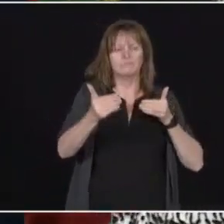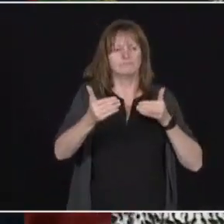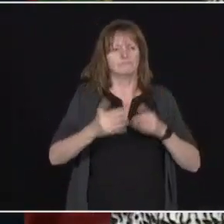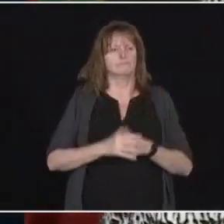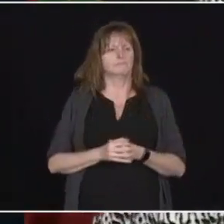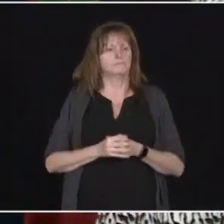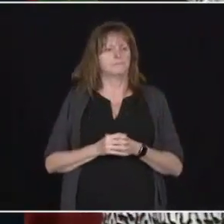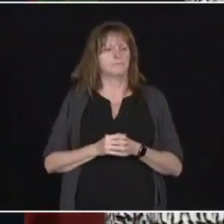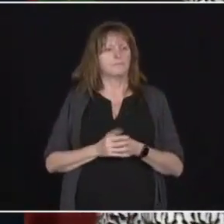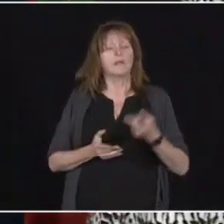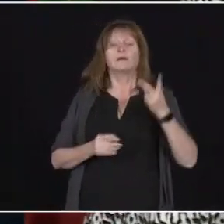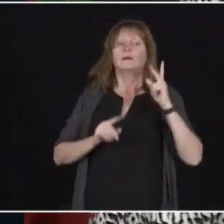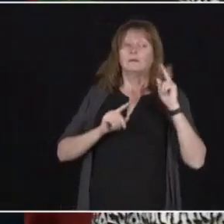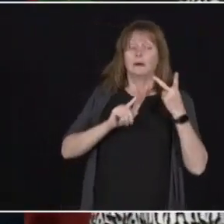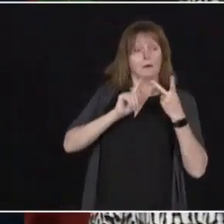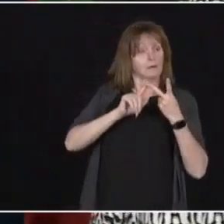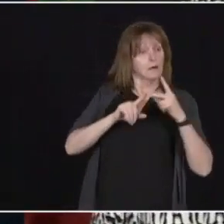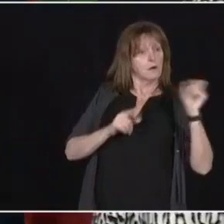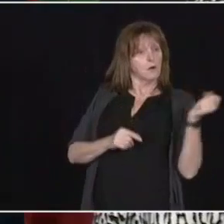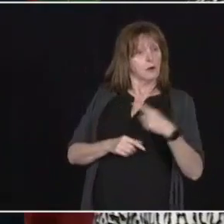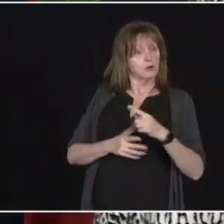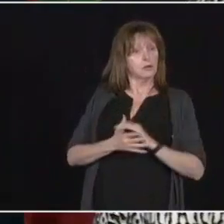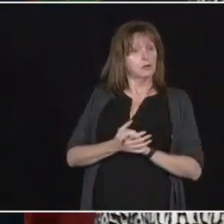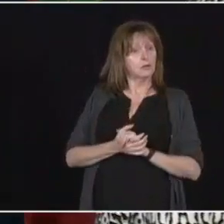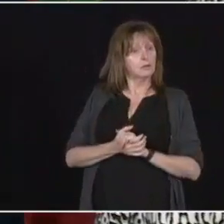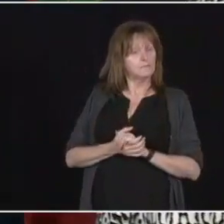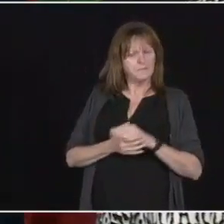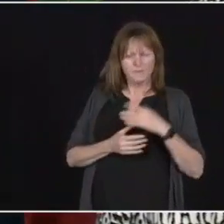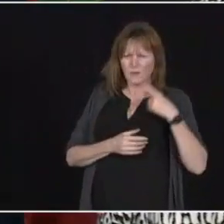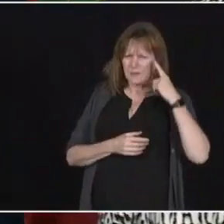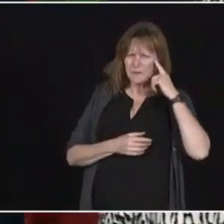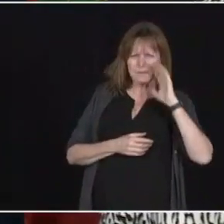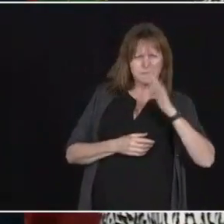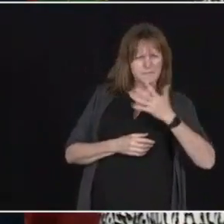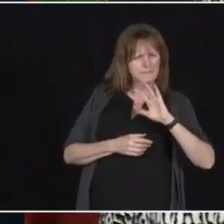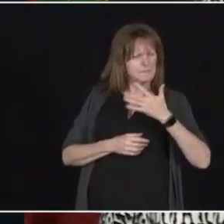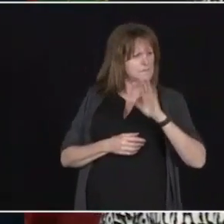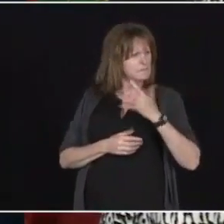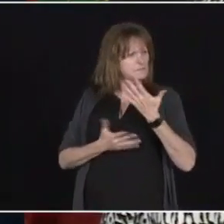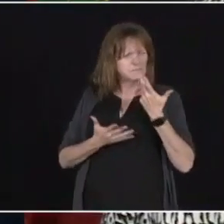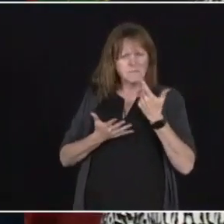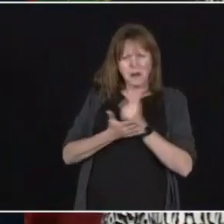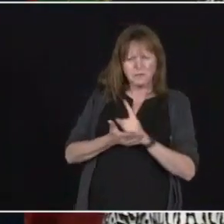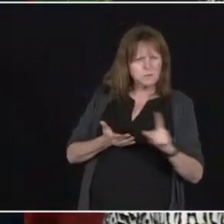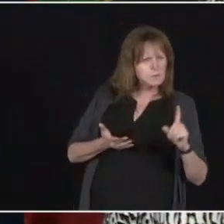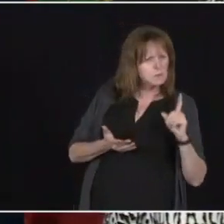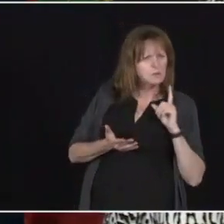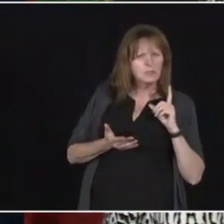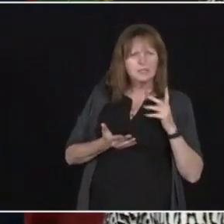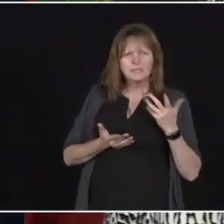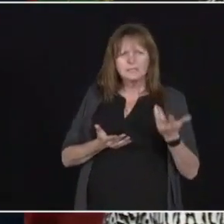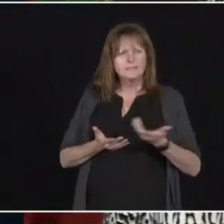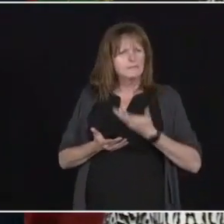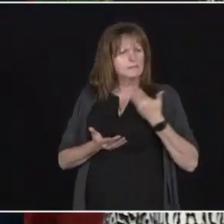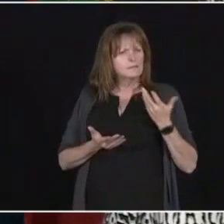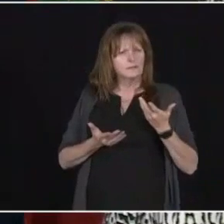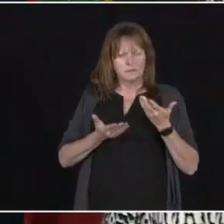happening again. Follow-up. And R follow-up question was I think it was last week, there was some talk that service